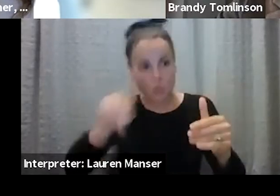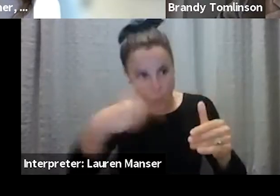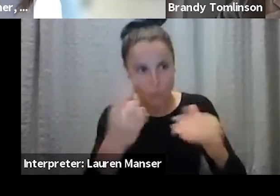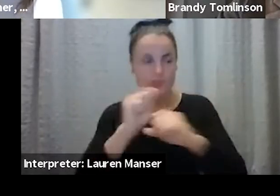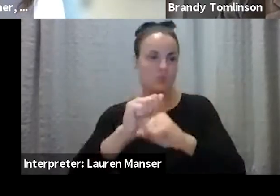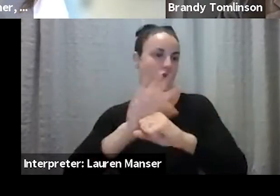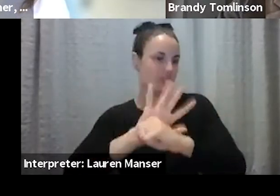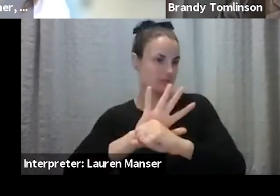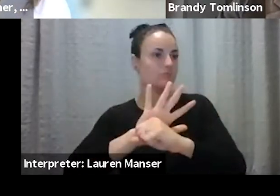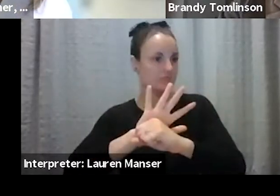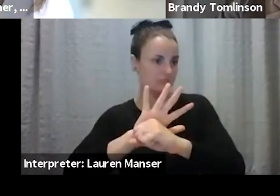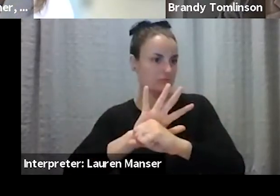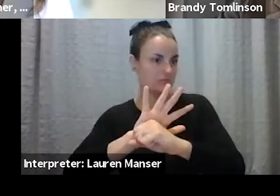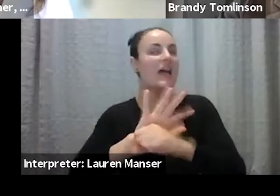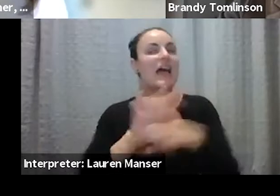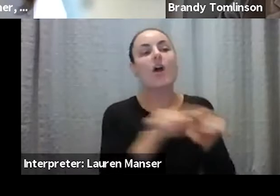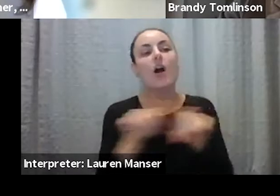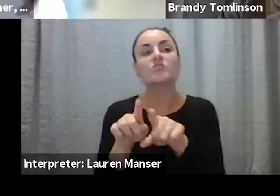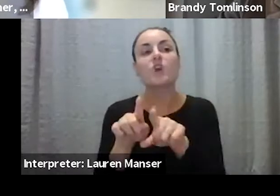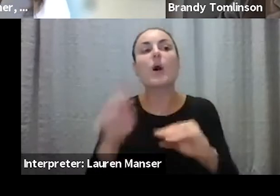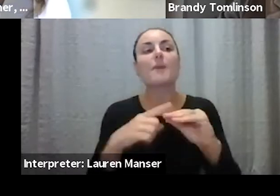and non-obvious disabilities and disclosure.